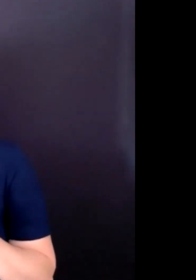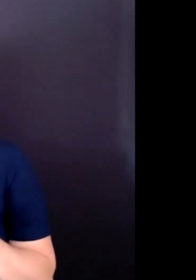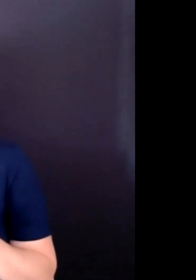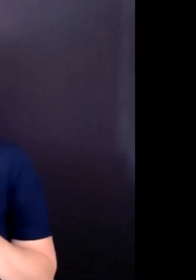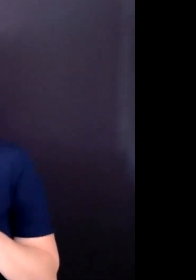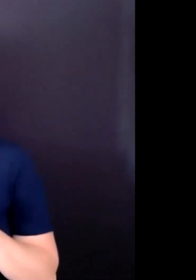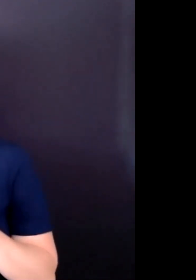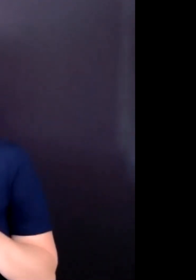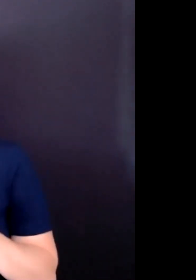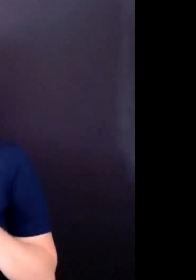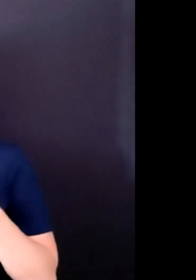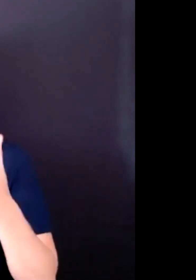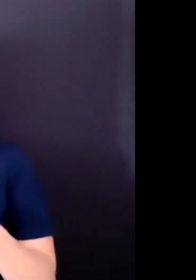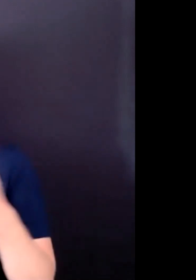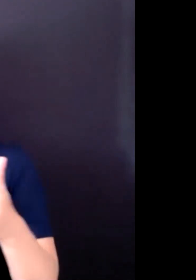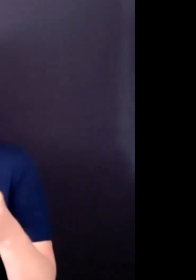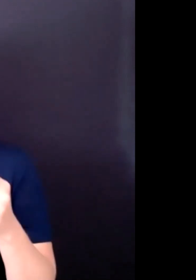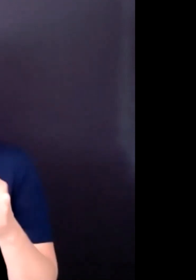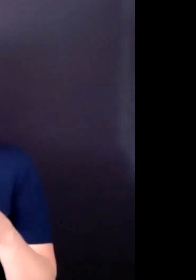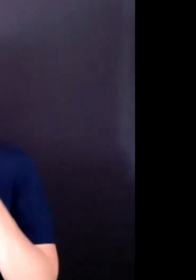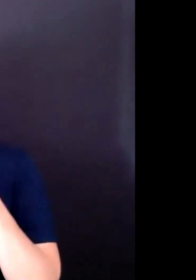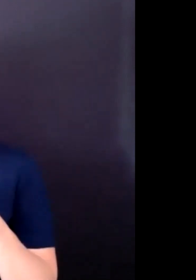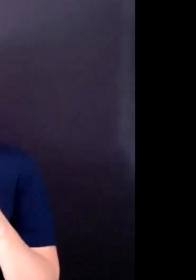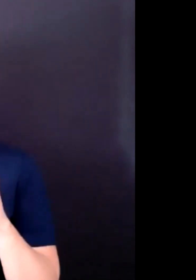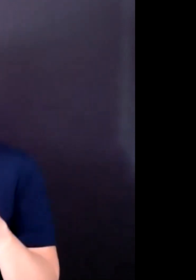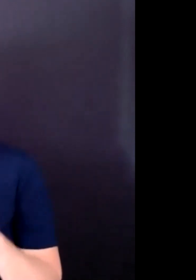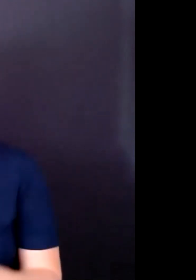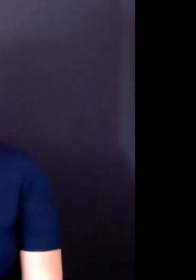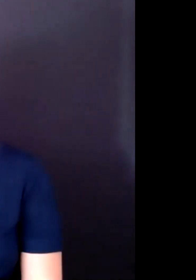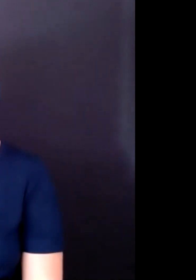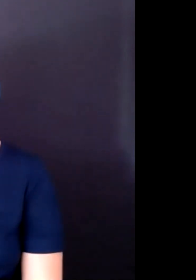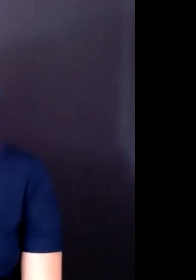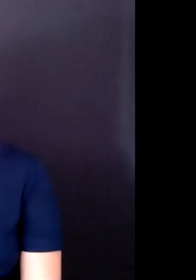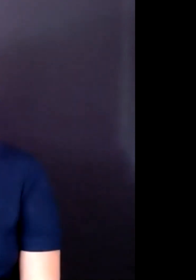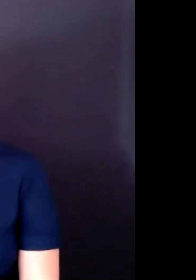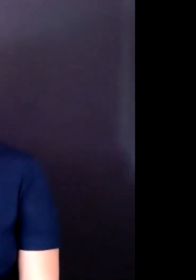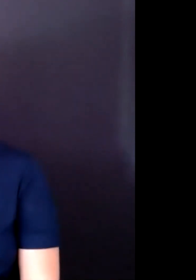these grants begins on August 2nd, next month, August 2nd, and